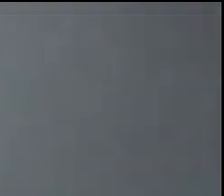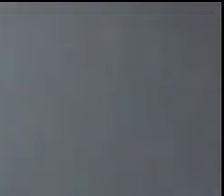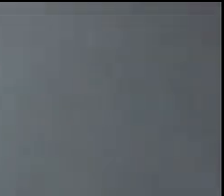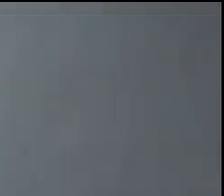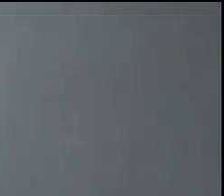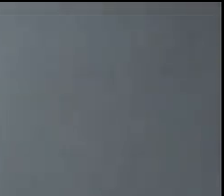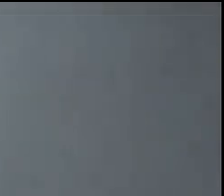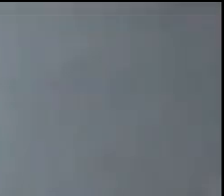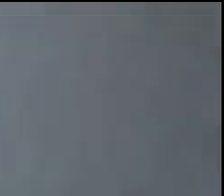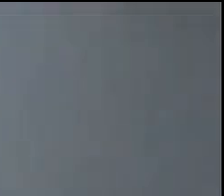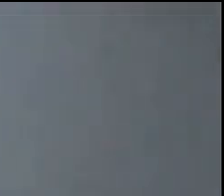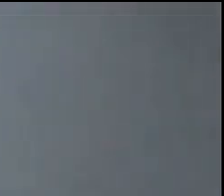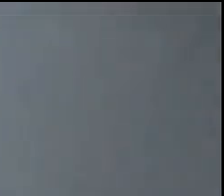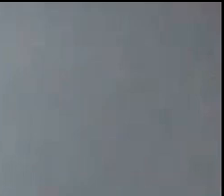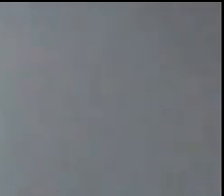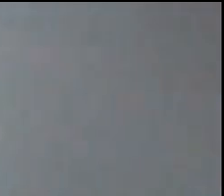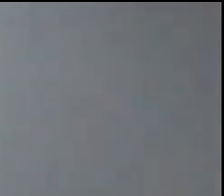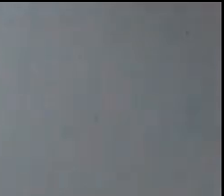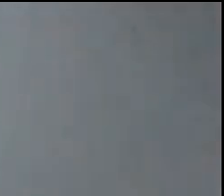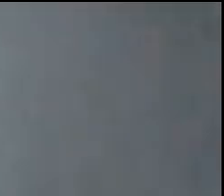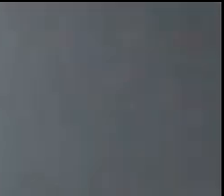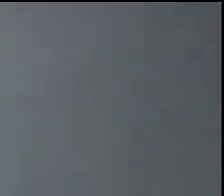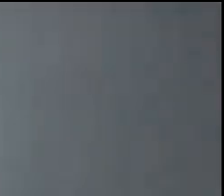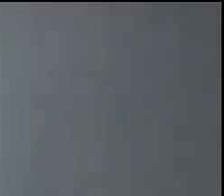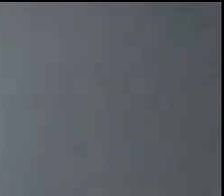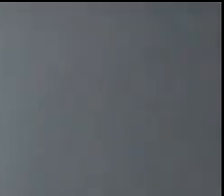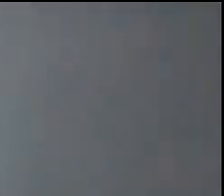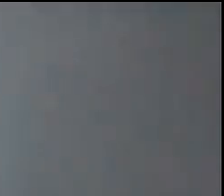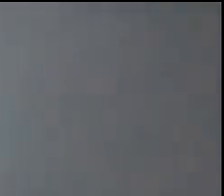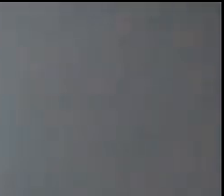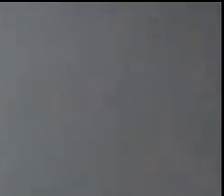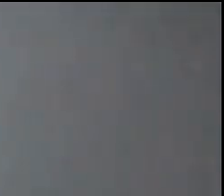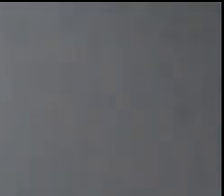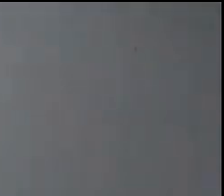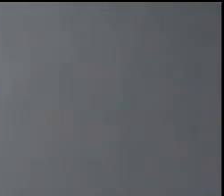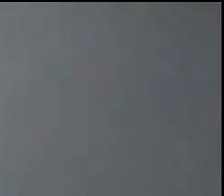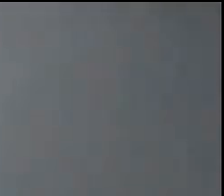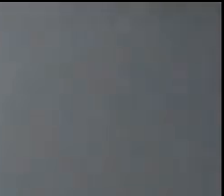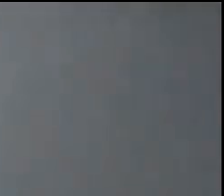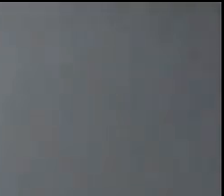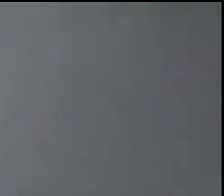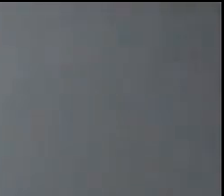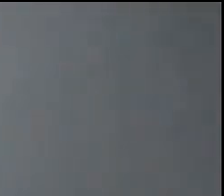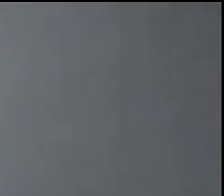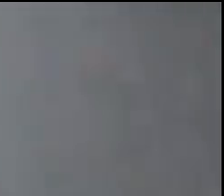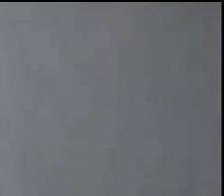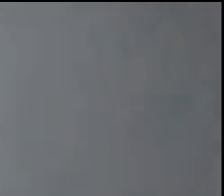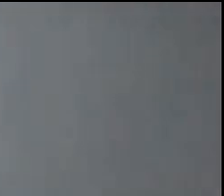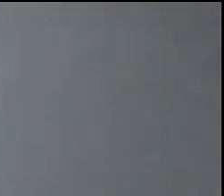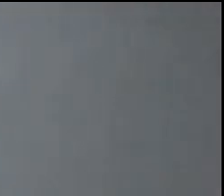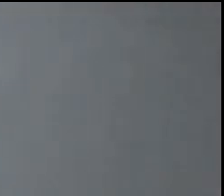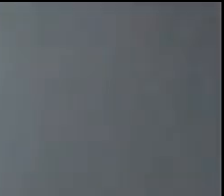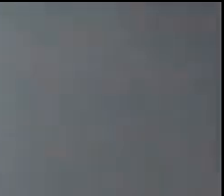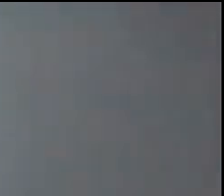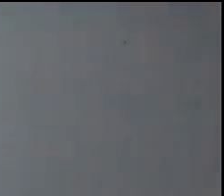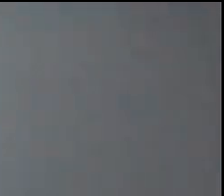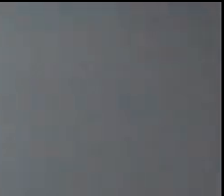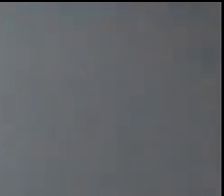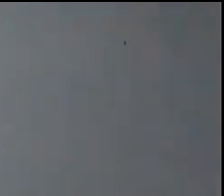We'll move on to our second speaker now. We'll have Amber from IDA speaking to us. Thanks, Amber